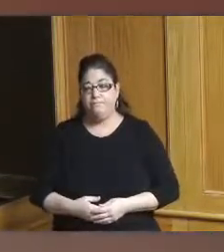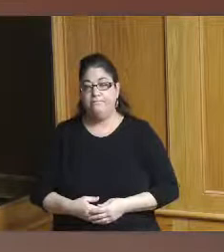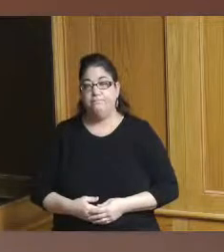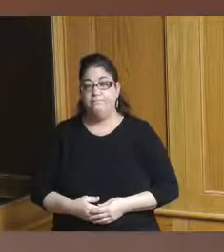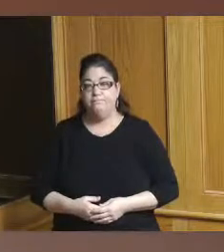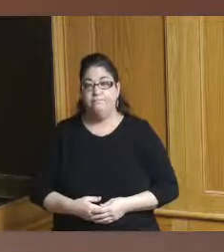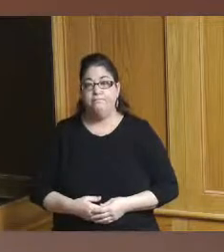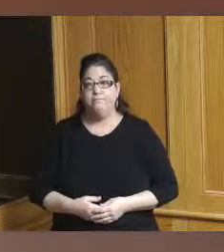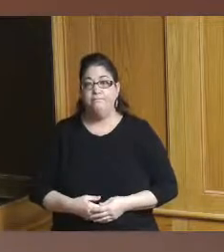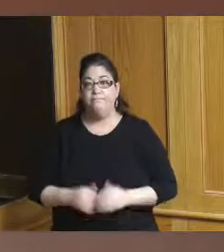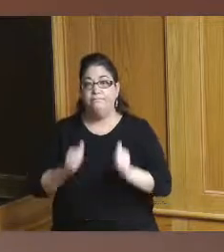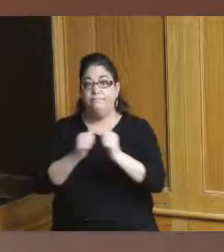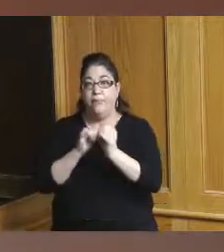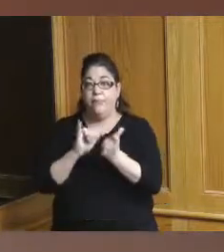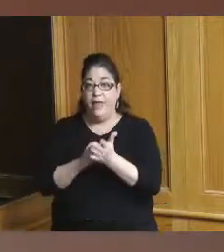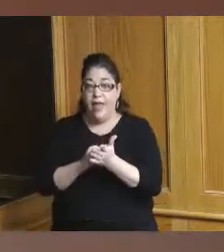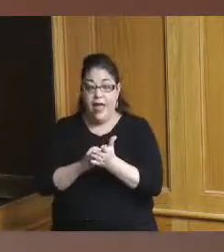and with that I'd be happy to try to answer any questions